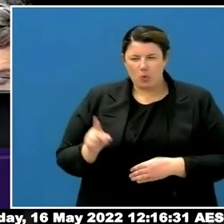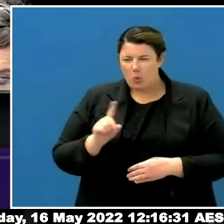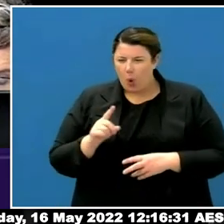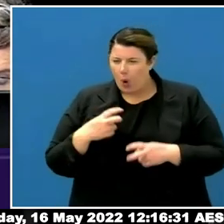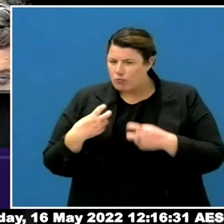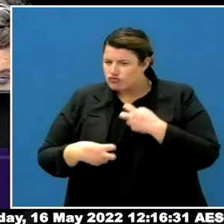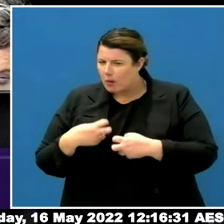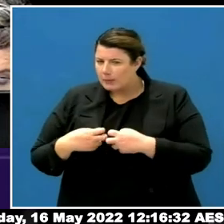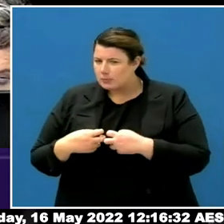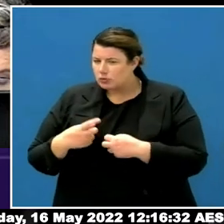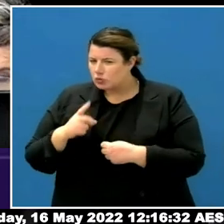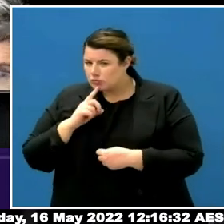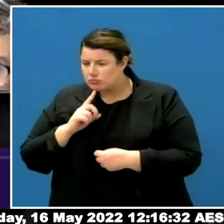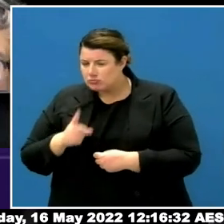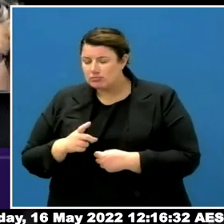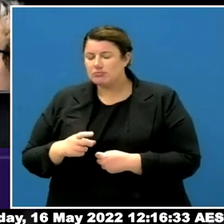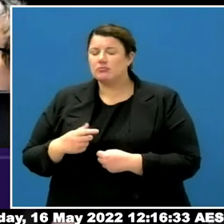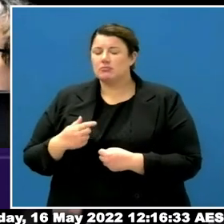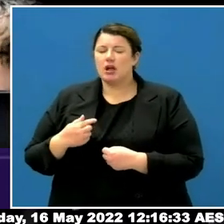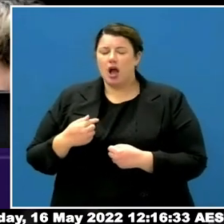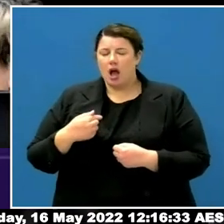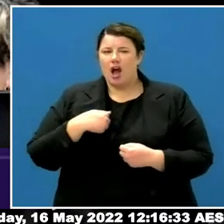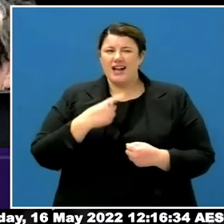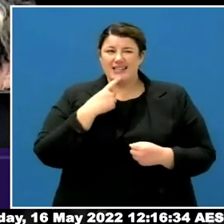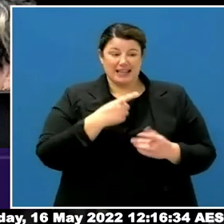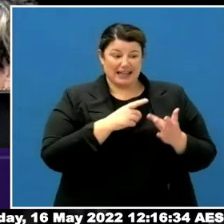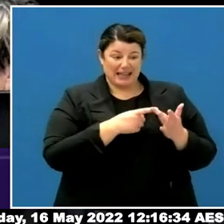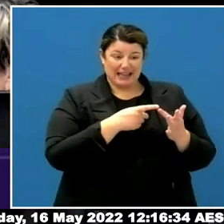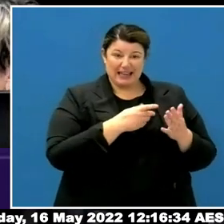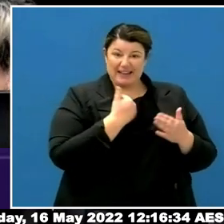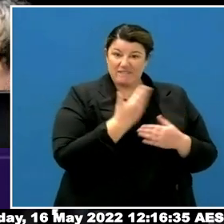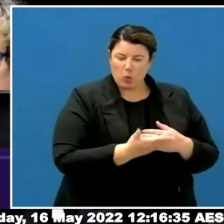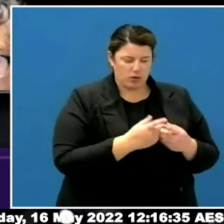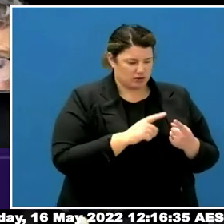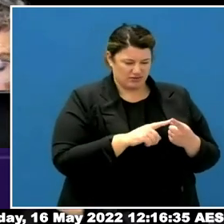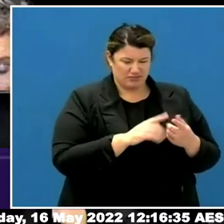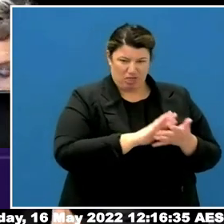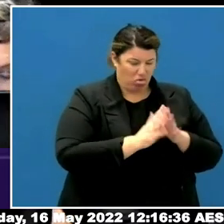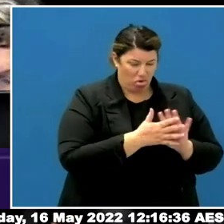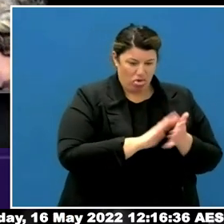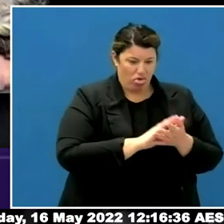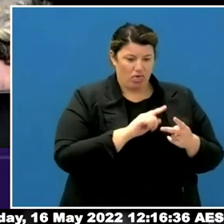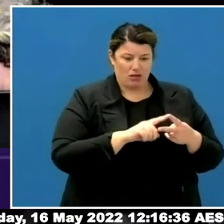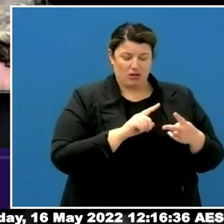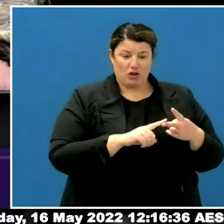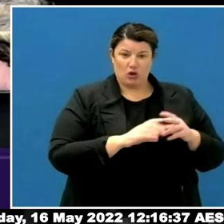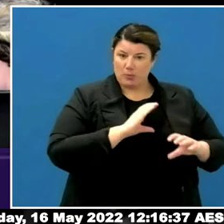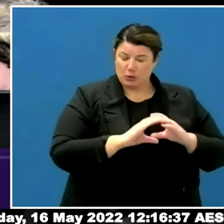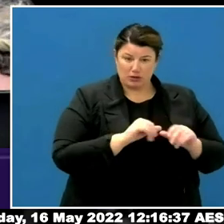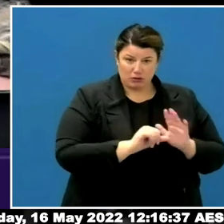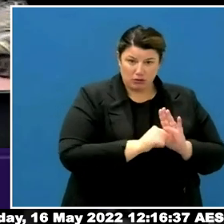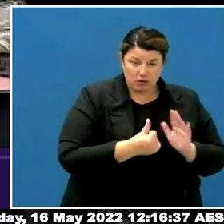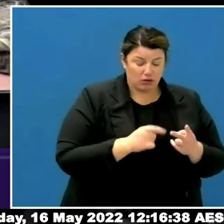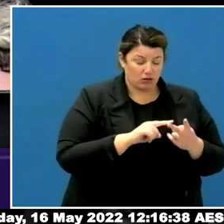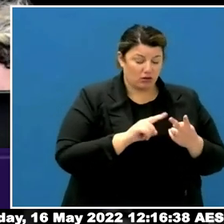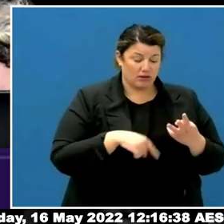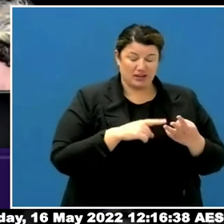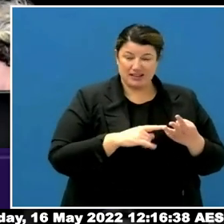The invoices, the communication, and the staff not being reliable.